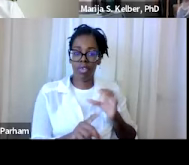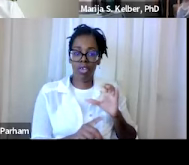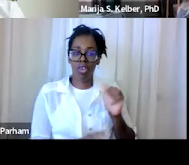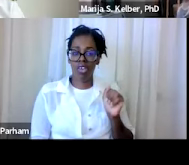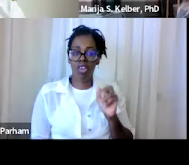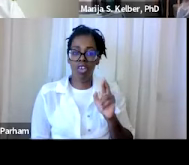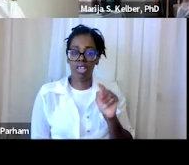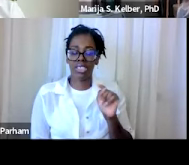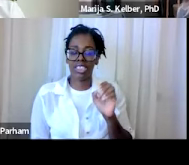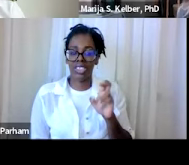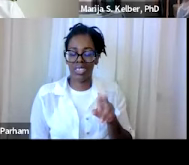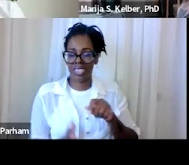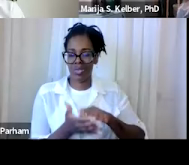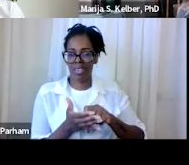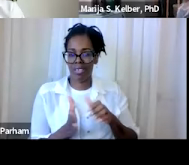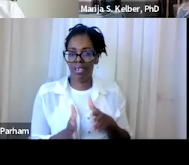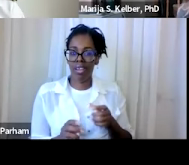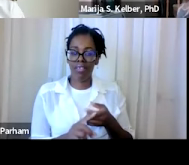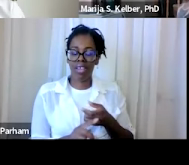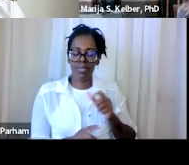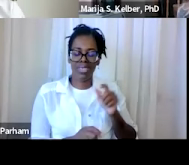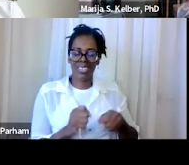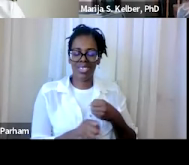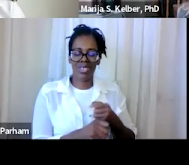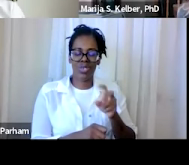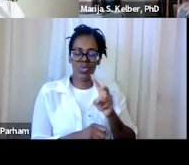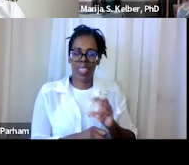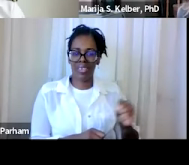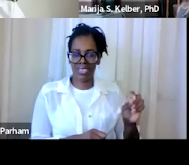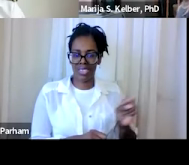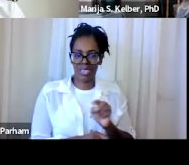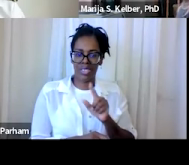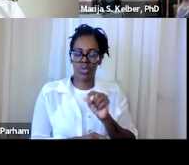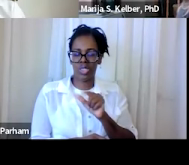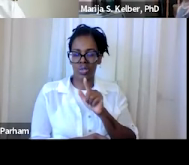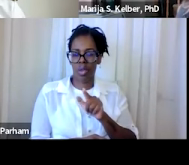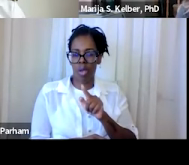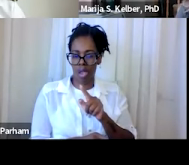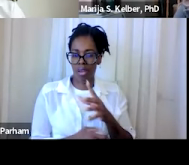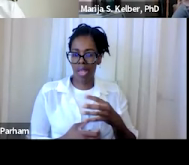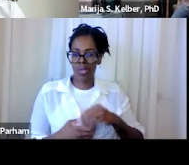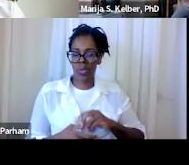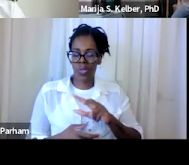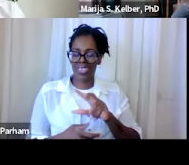and it searched the literature from 2000-2021. And they included 36 studies